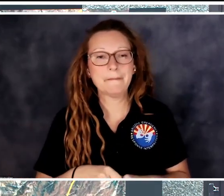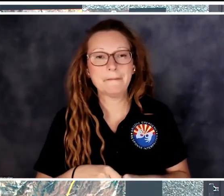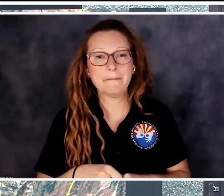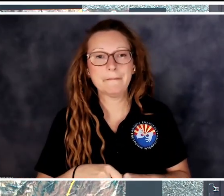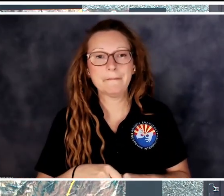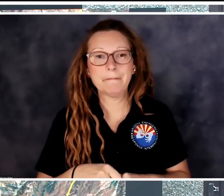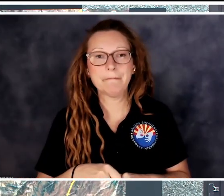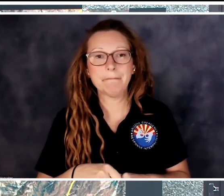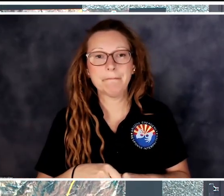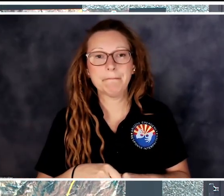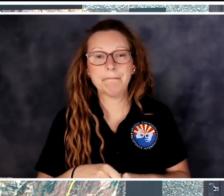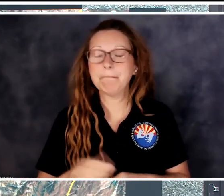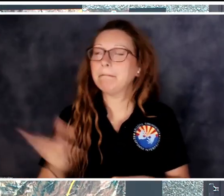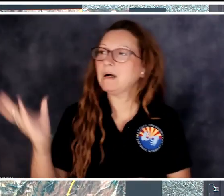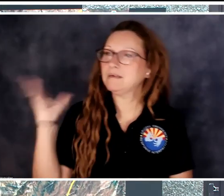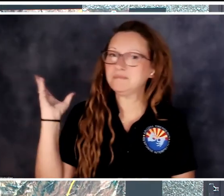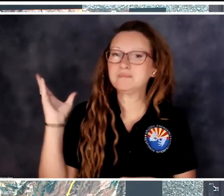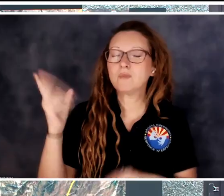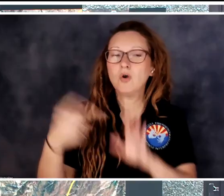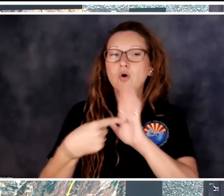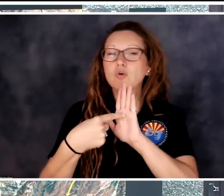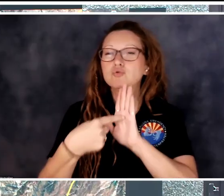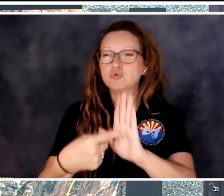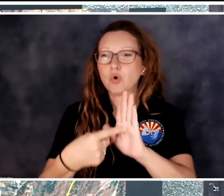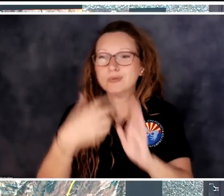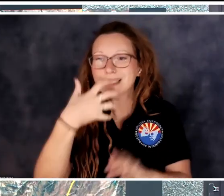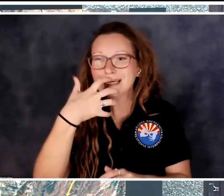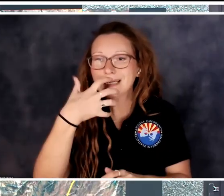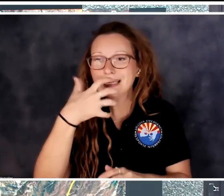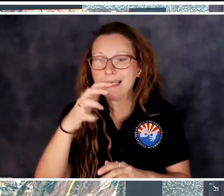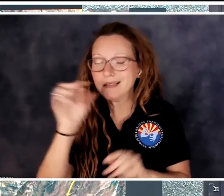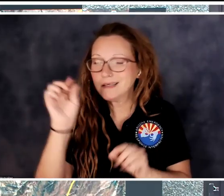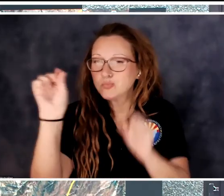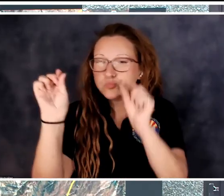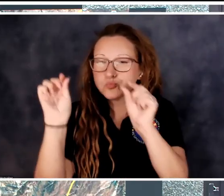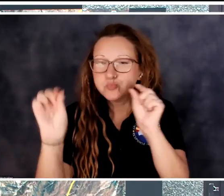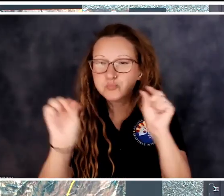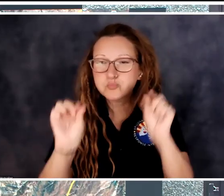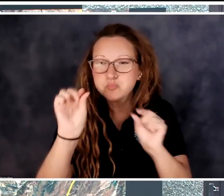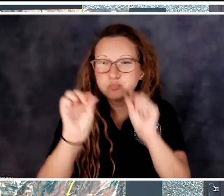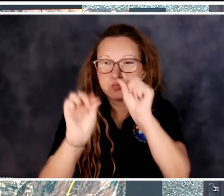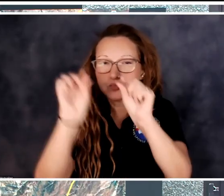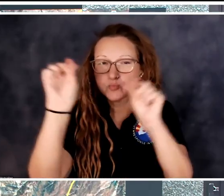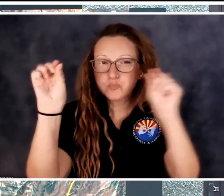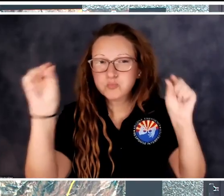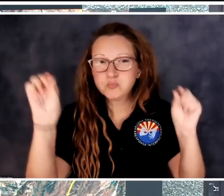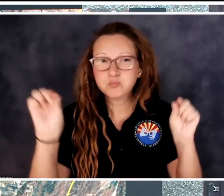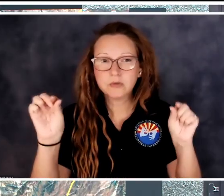This just shows the pockets of heat. It doesn't look at large areas.